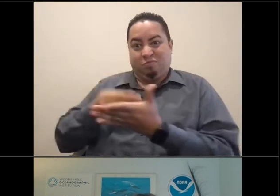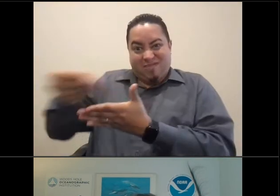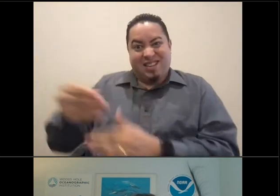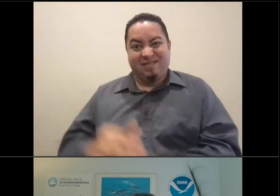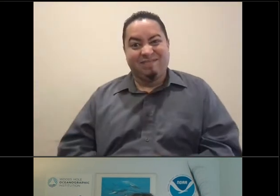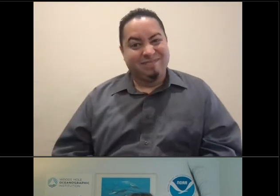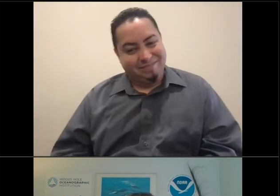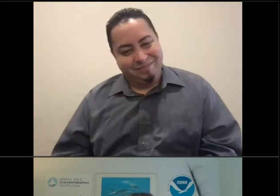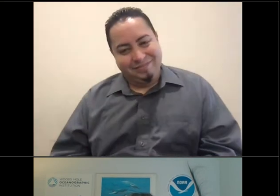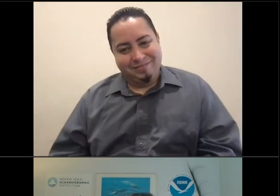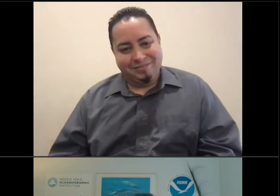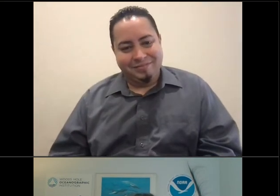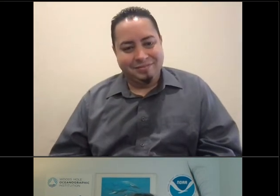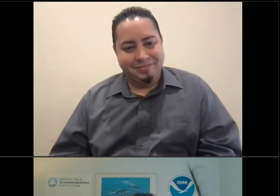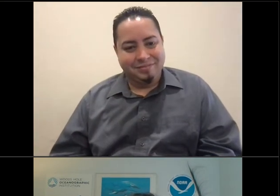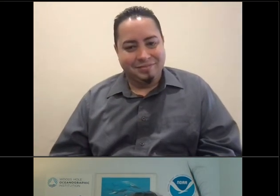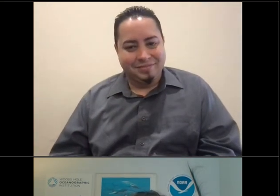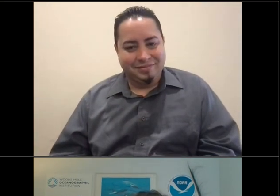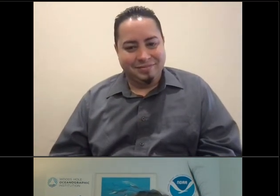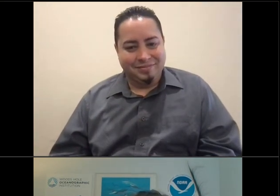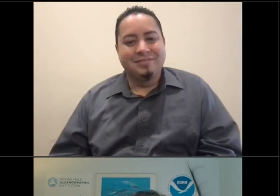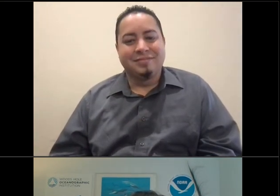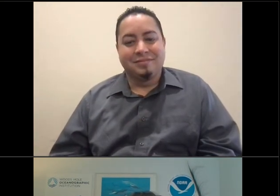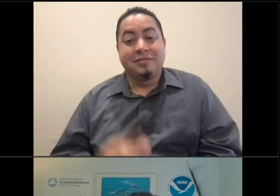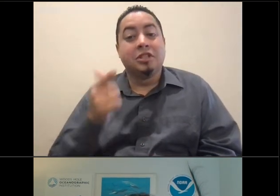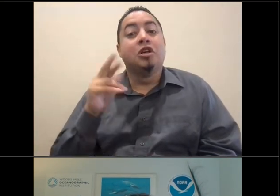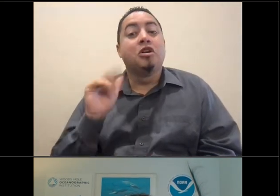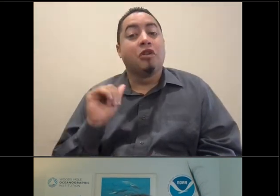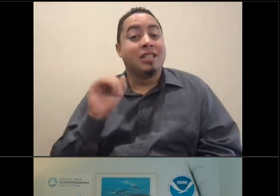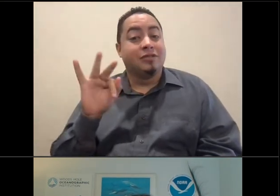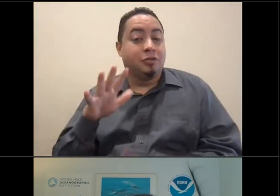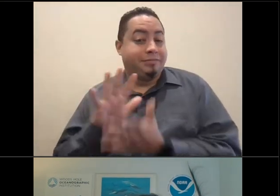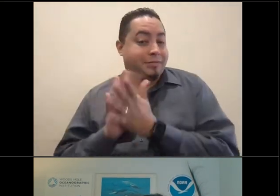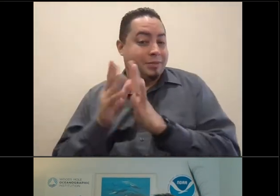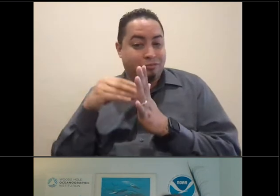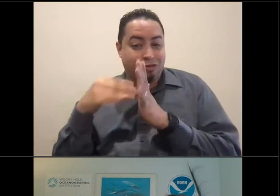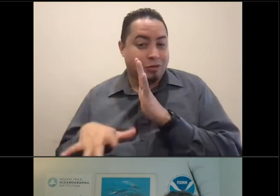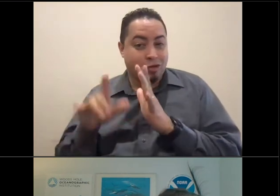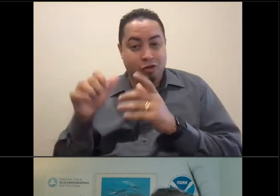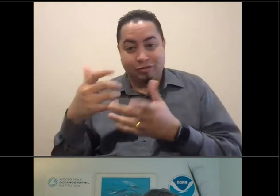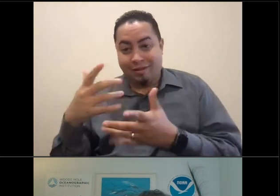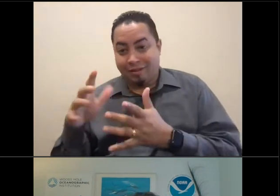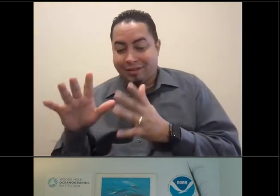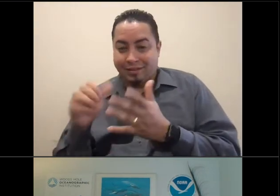Grace, I think you might be muted. And if you are, please invite me to come and look around with your ROV.